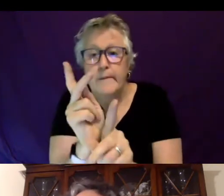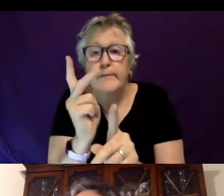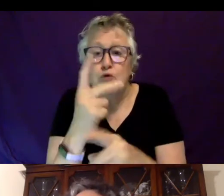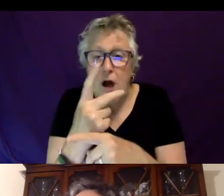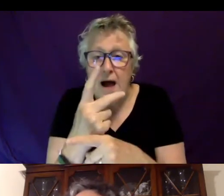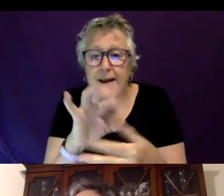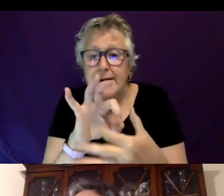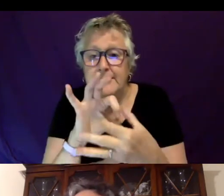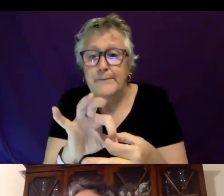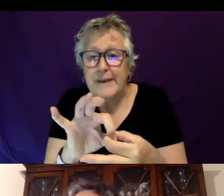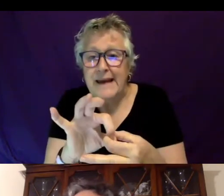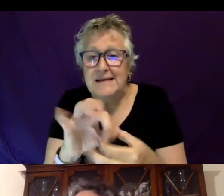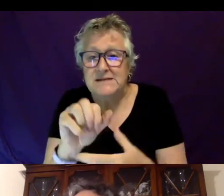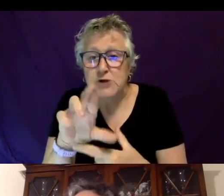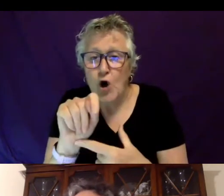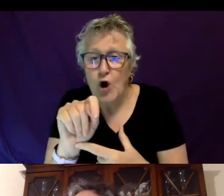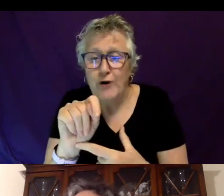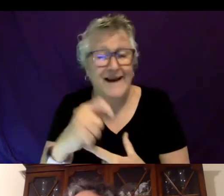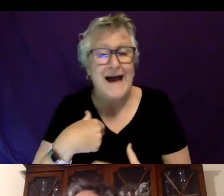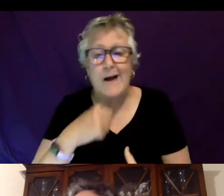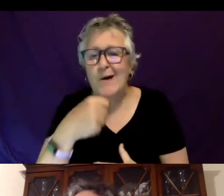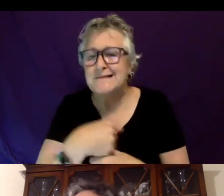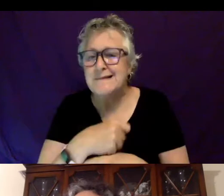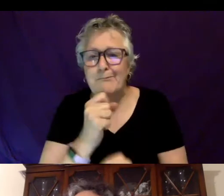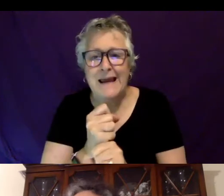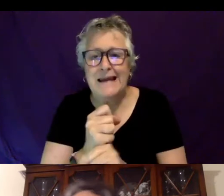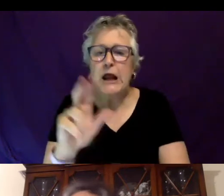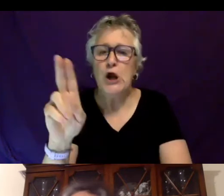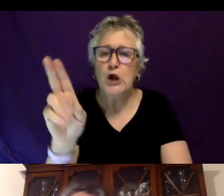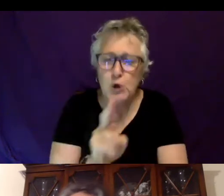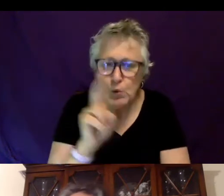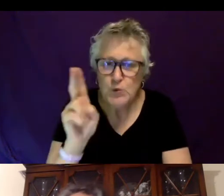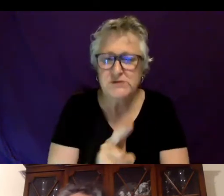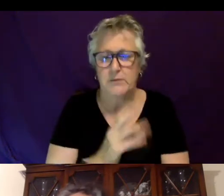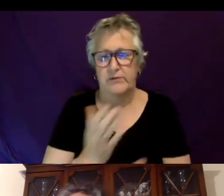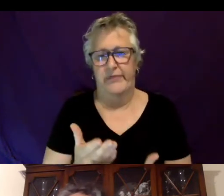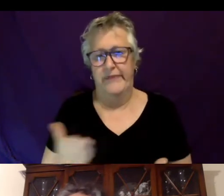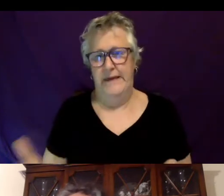plates and dishes and touristy things. I wasn't making keychains or anything